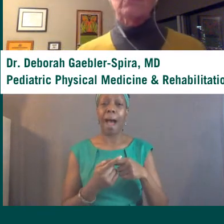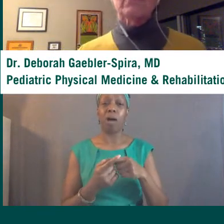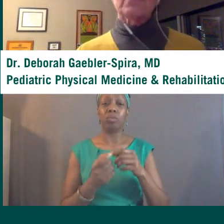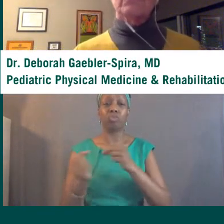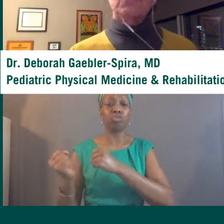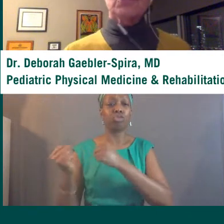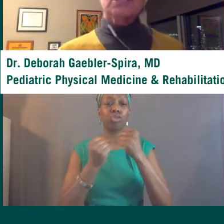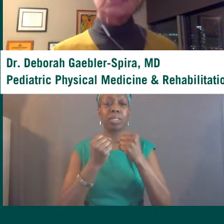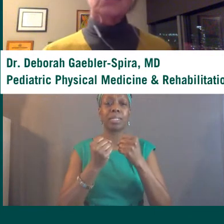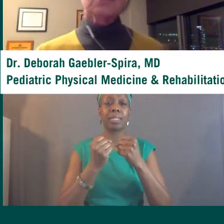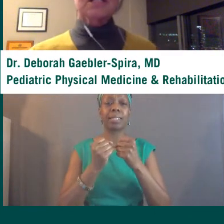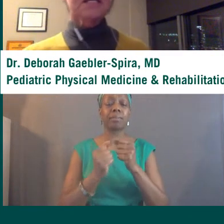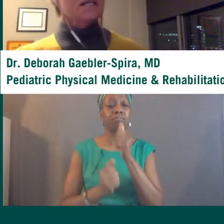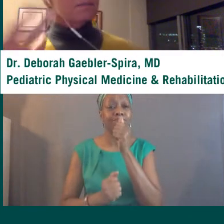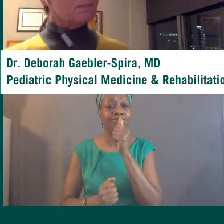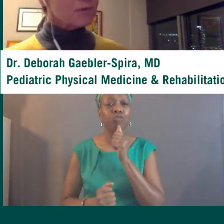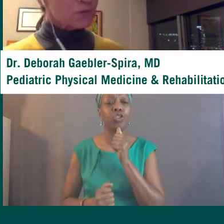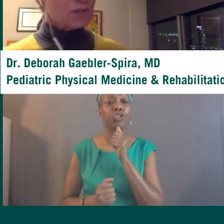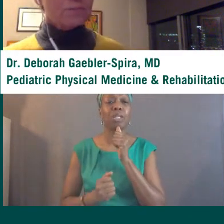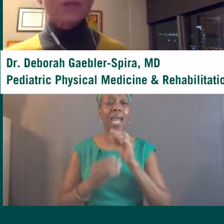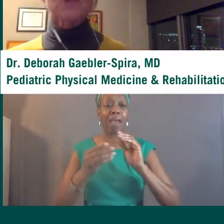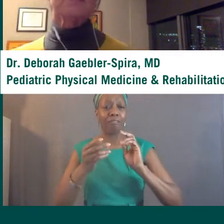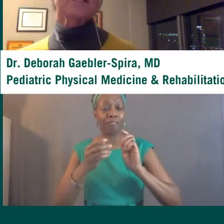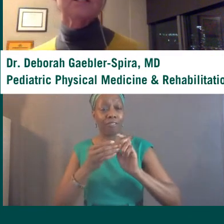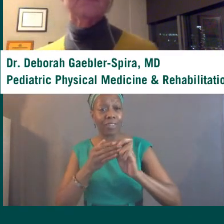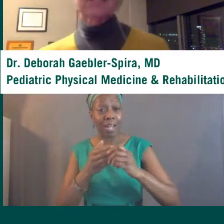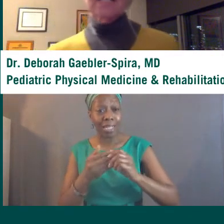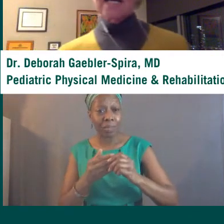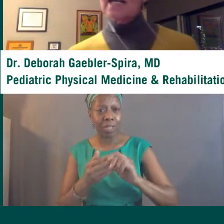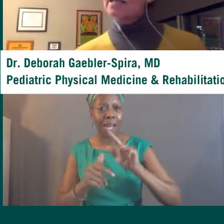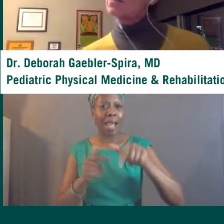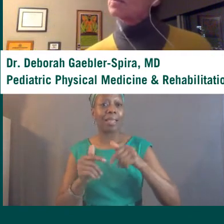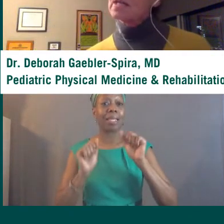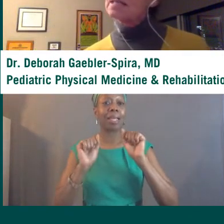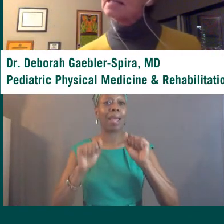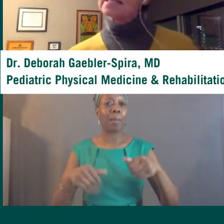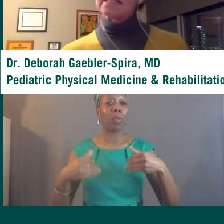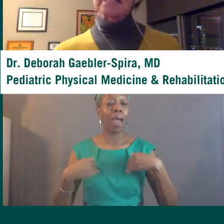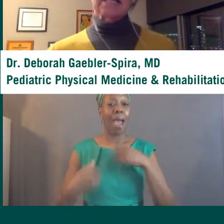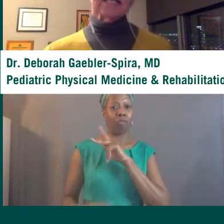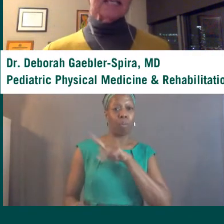We're very fortunate, to then get a personal perspective. And I can say that Larke